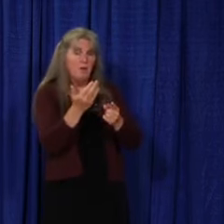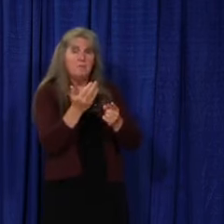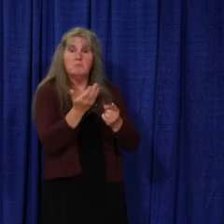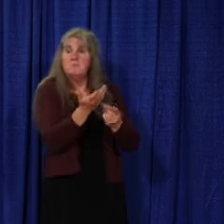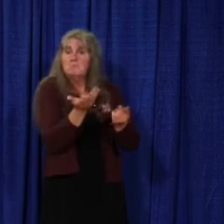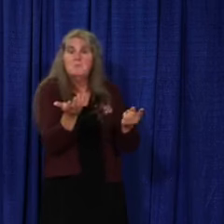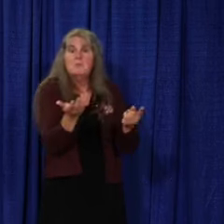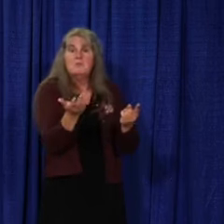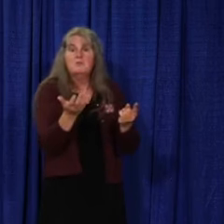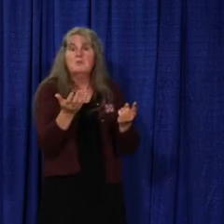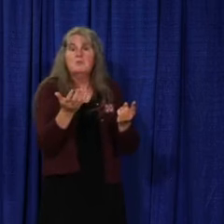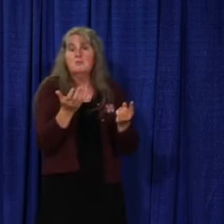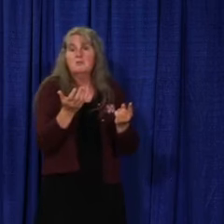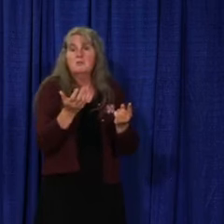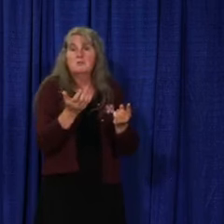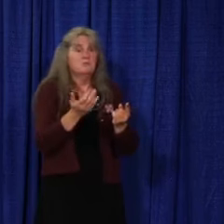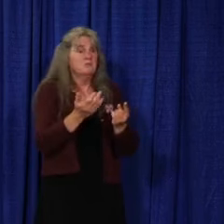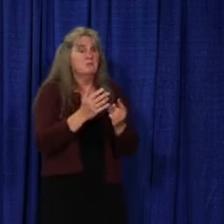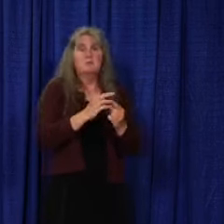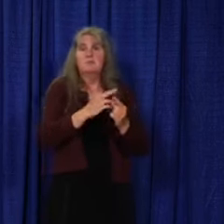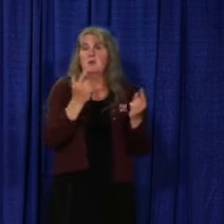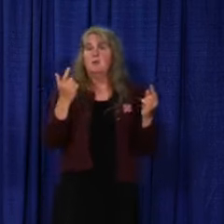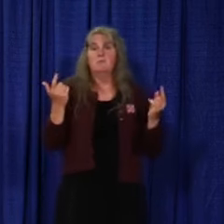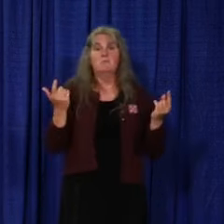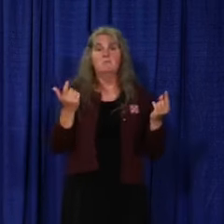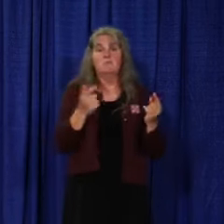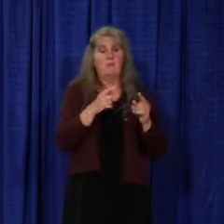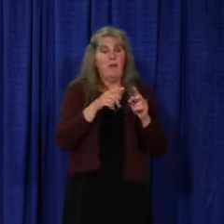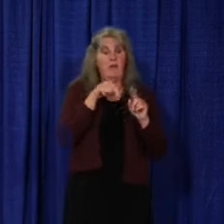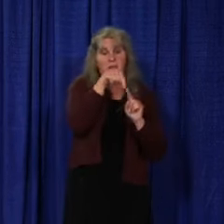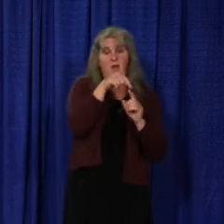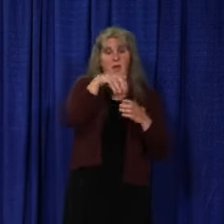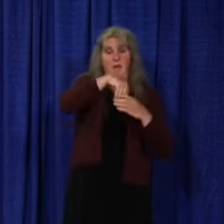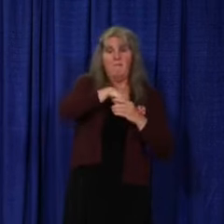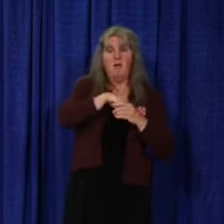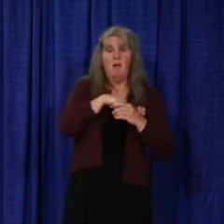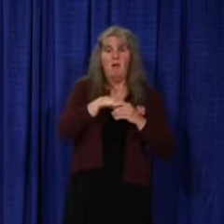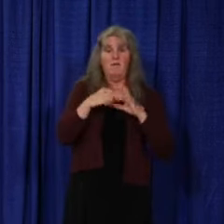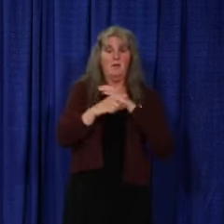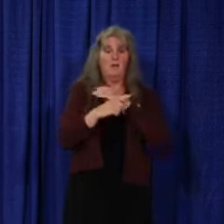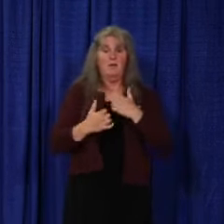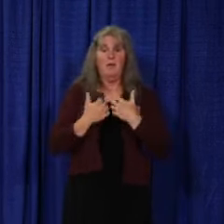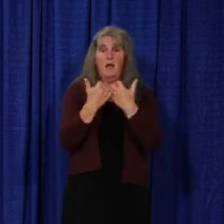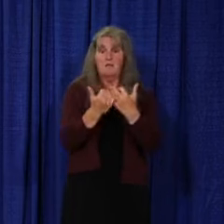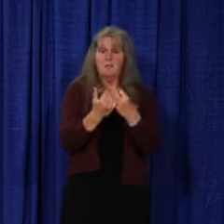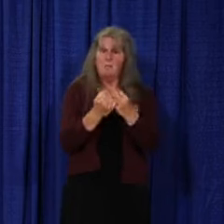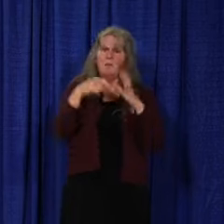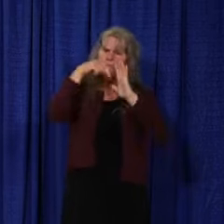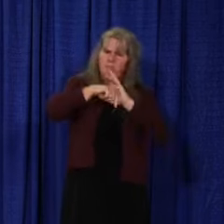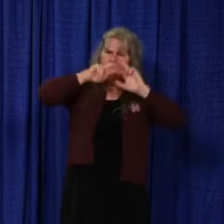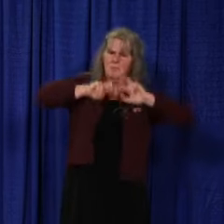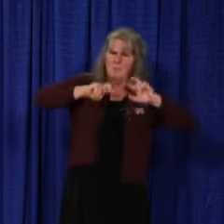So the scrutiny of the legislative assembly is a great place, for sure. We are getting ready for the